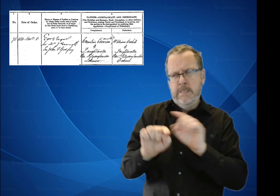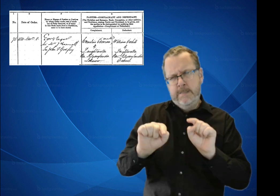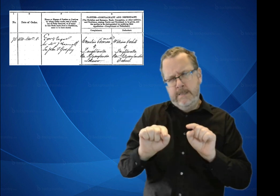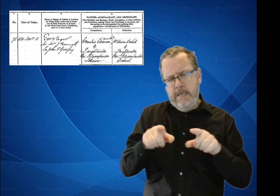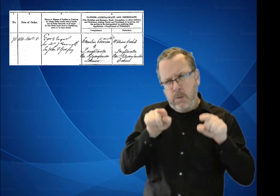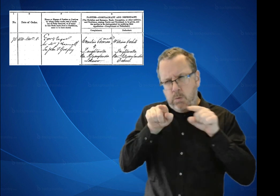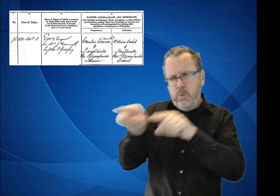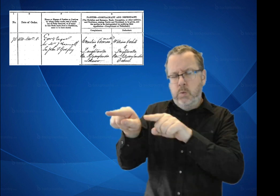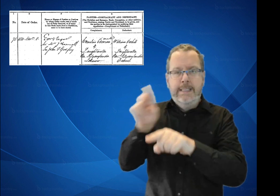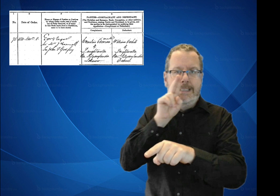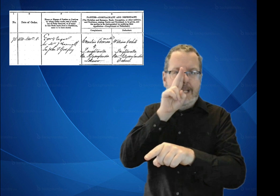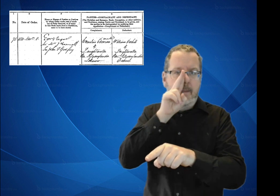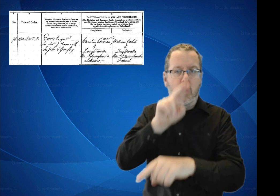saw a case where Cornelius